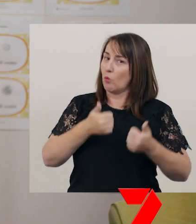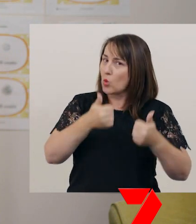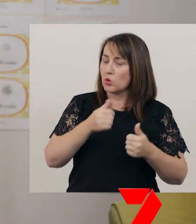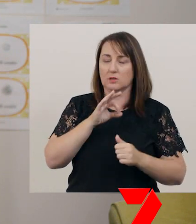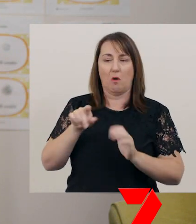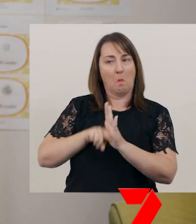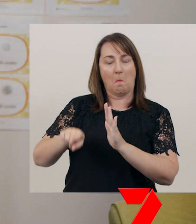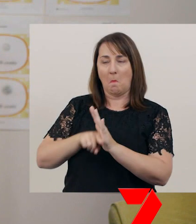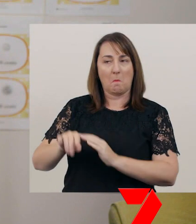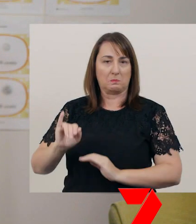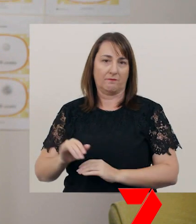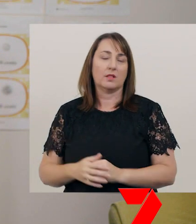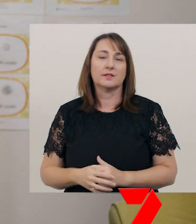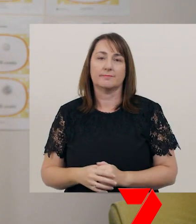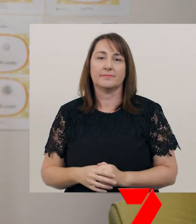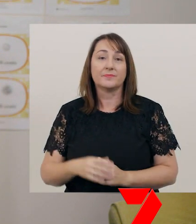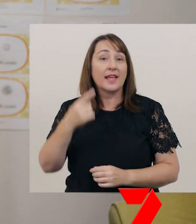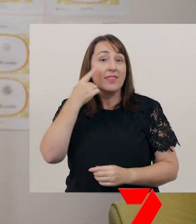Also, think about what you read.